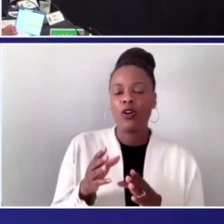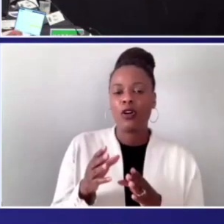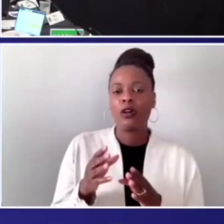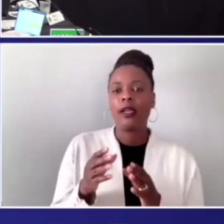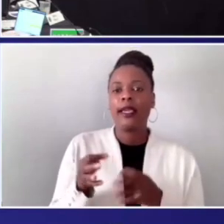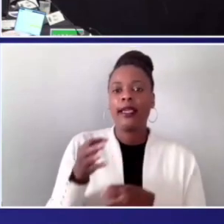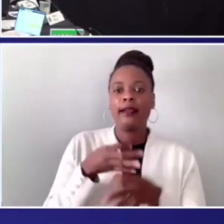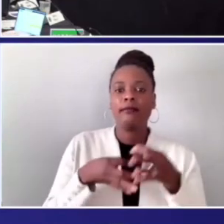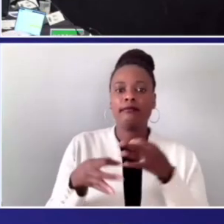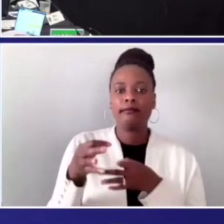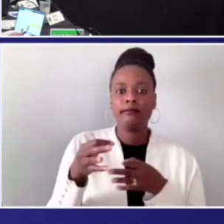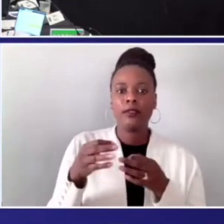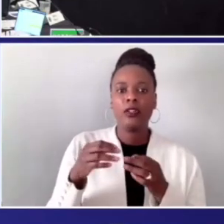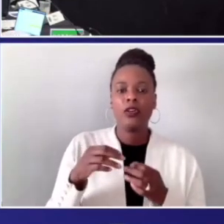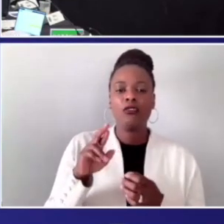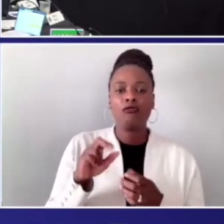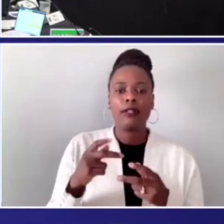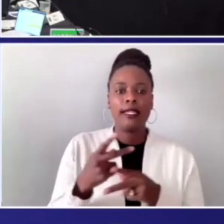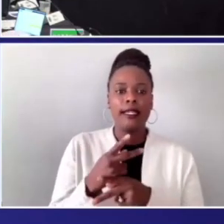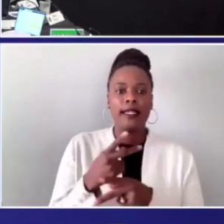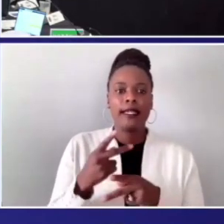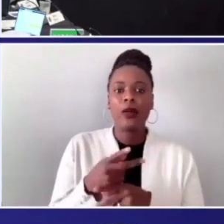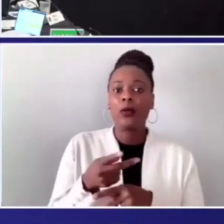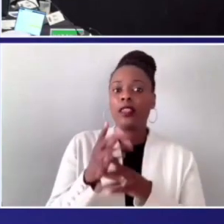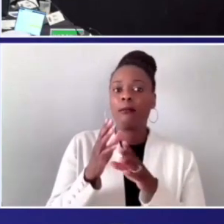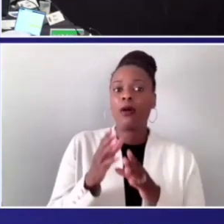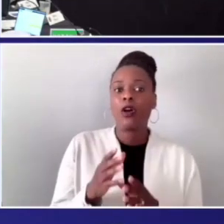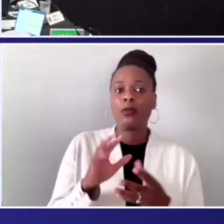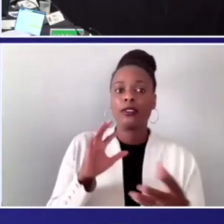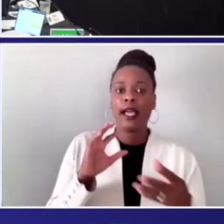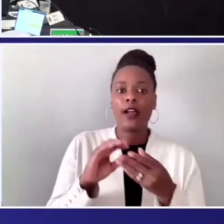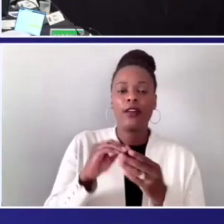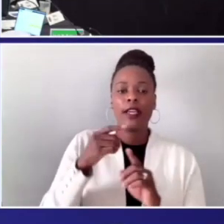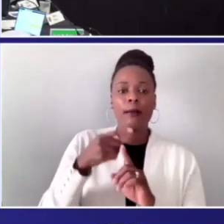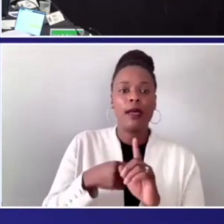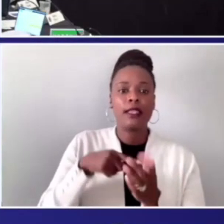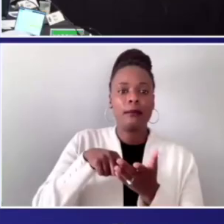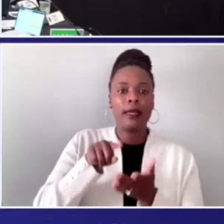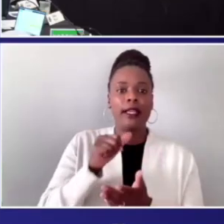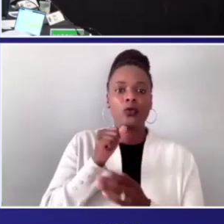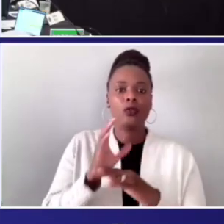the borrower's aggregate monthly payment to not exceed the applicable amount.